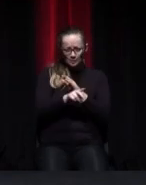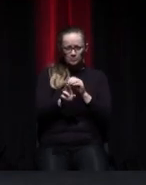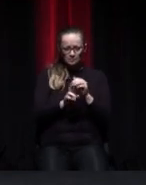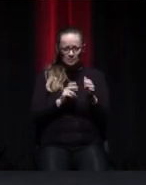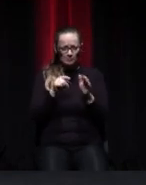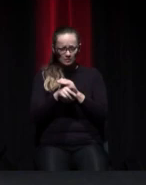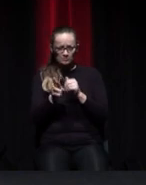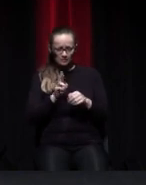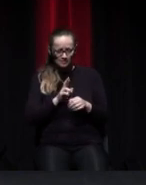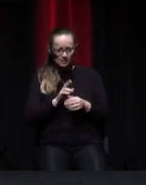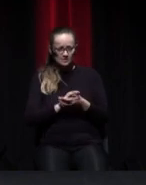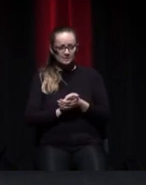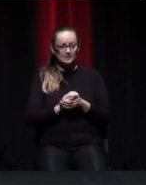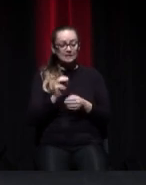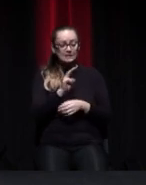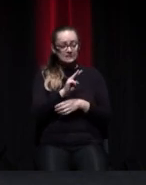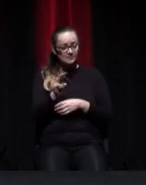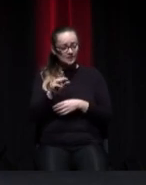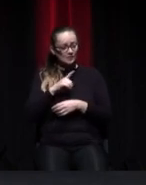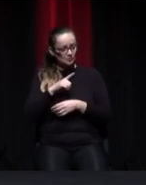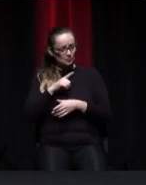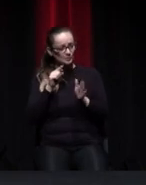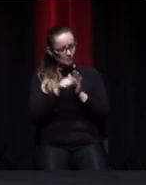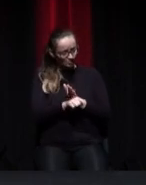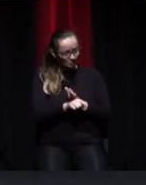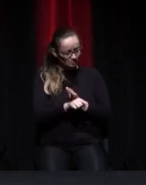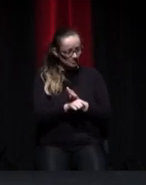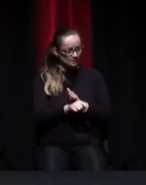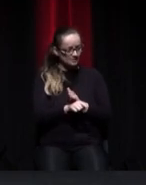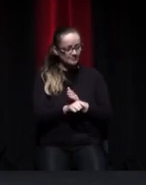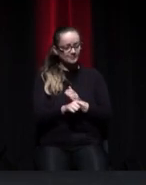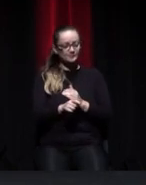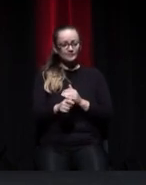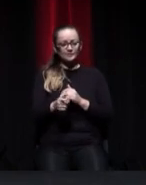Those sites that had questions... and his goal,